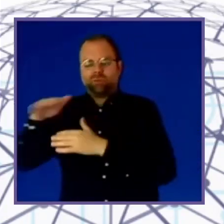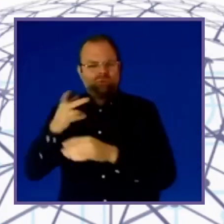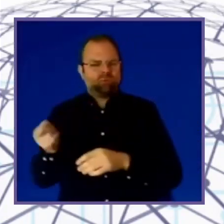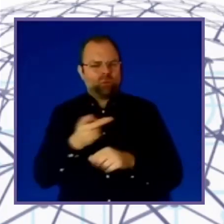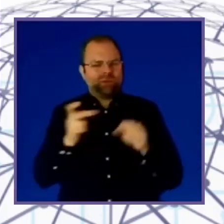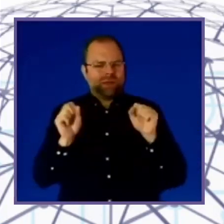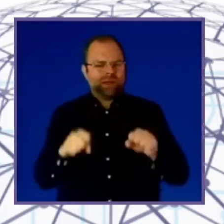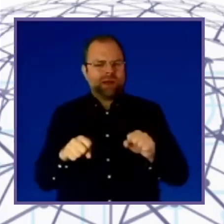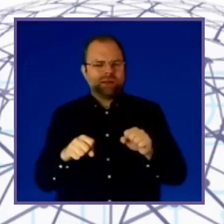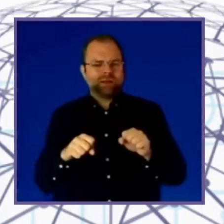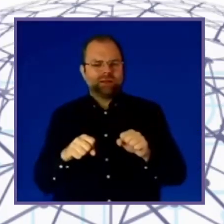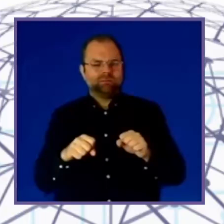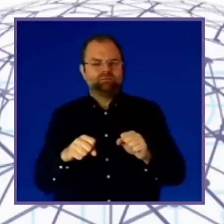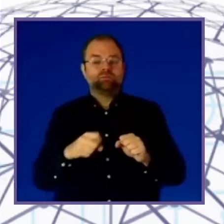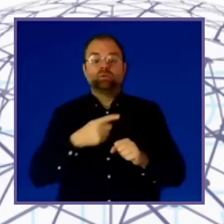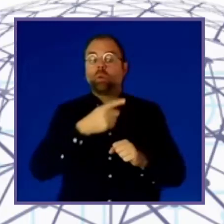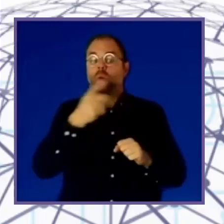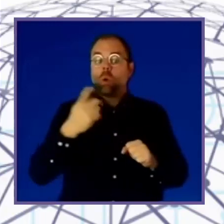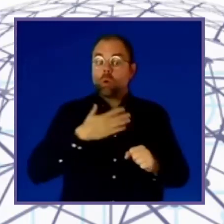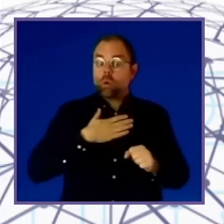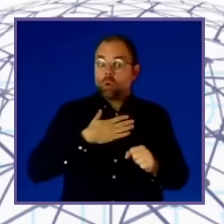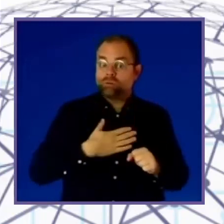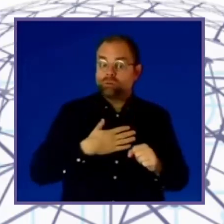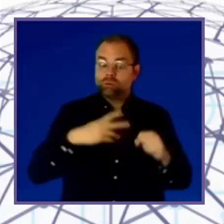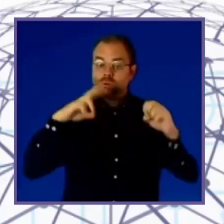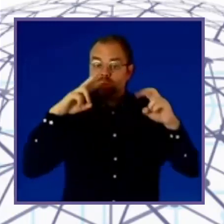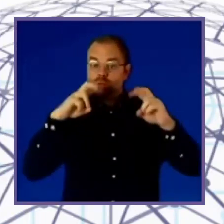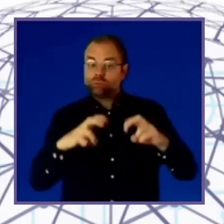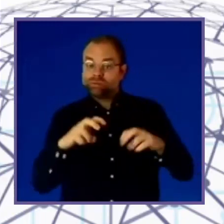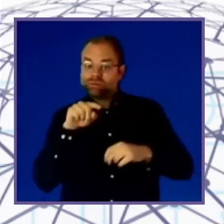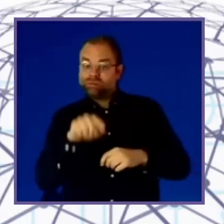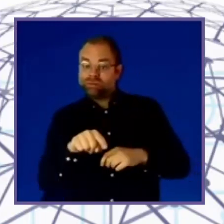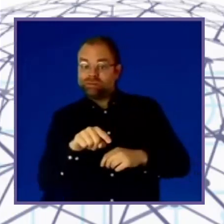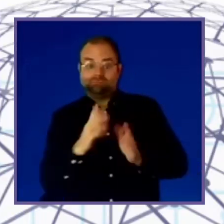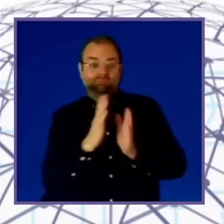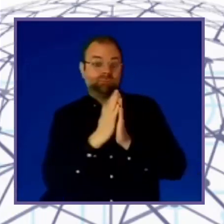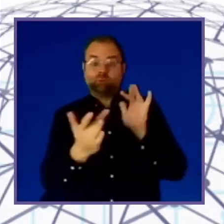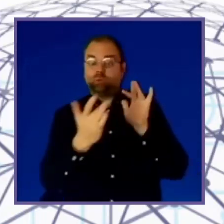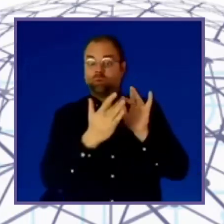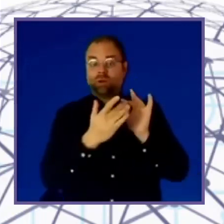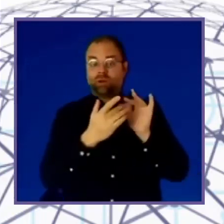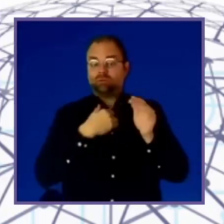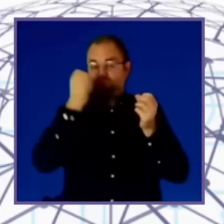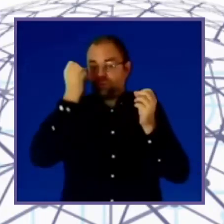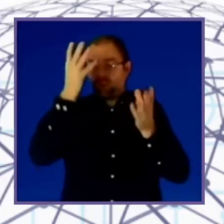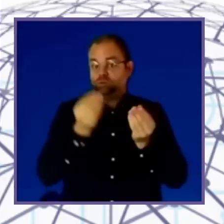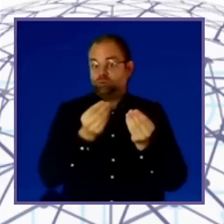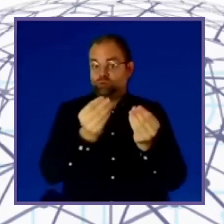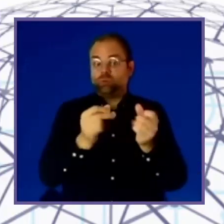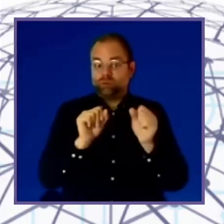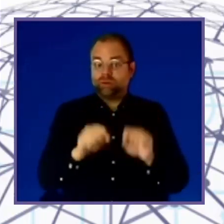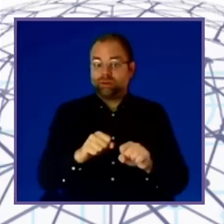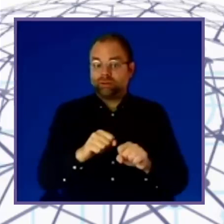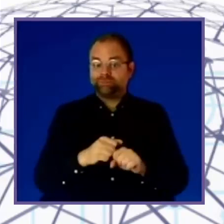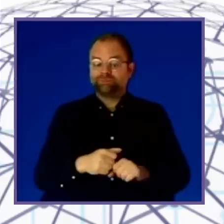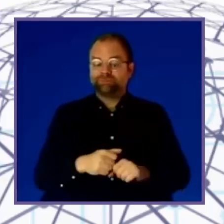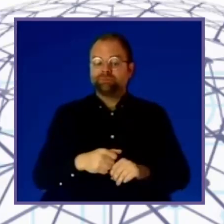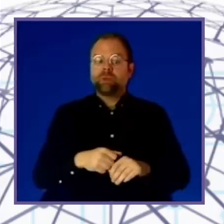decade. analysis shows that completely closing the transport accessibility gap for disabled